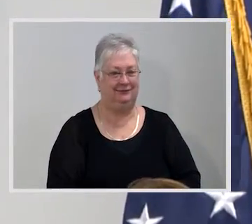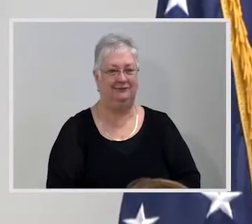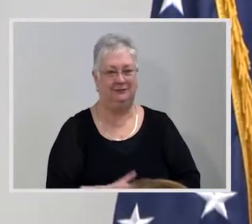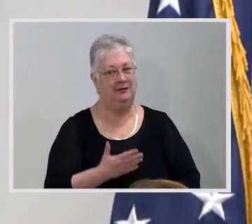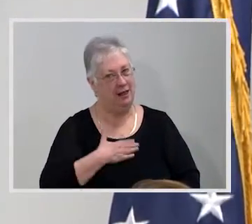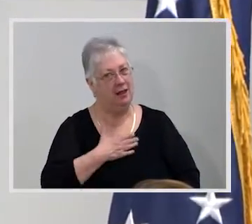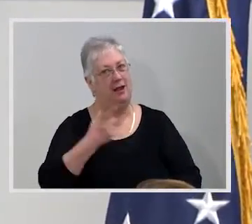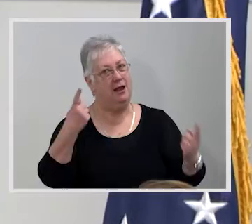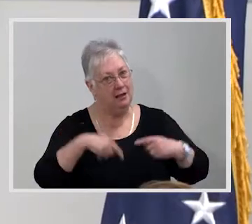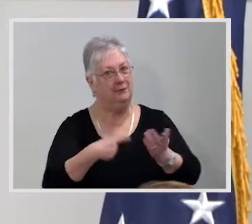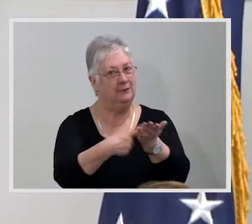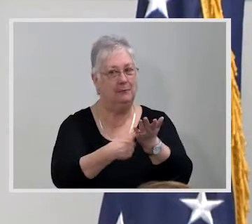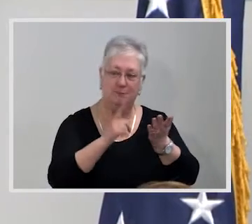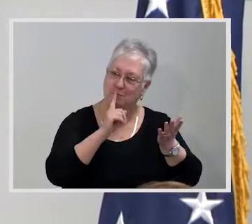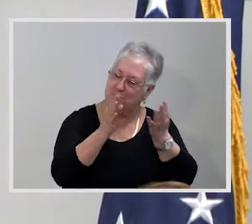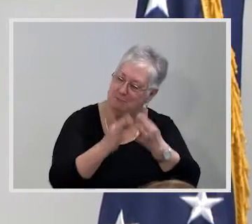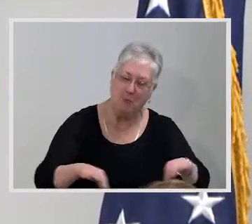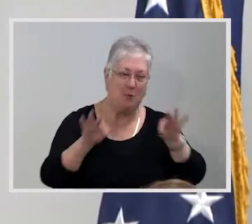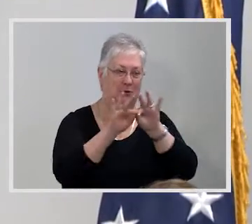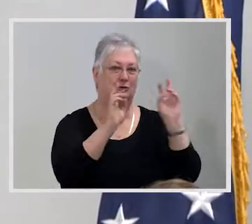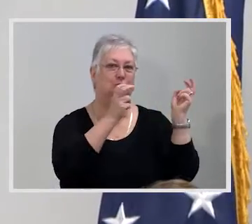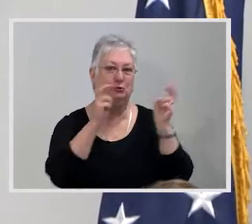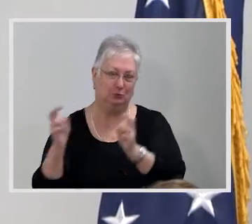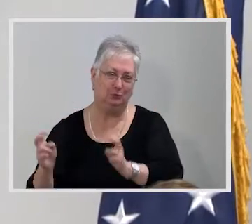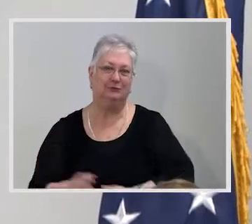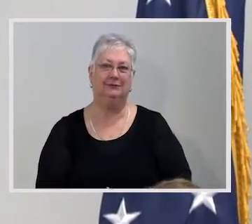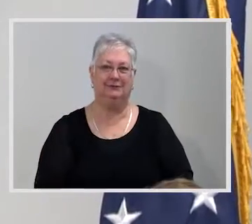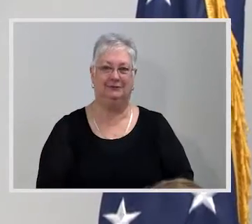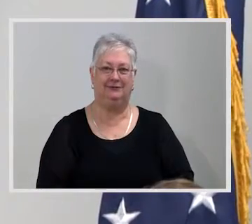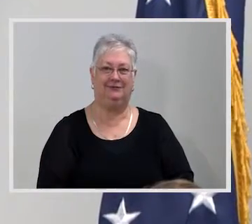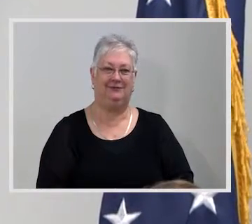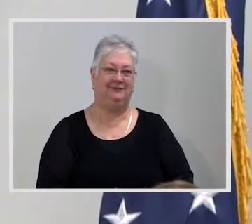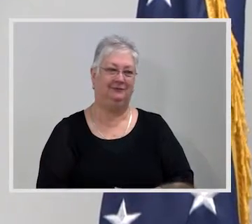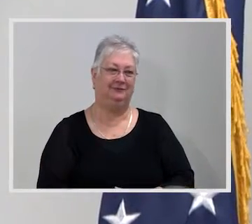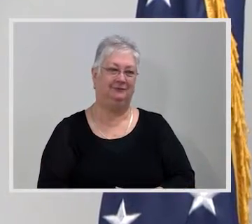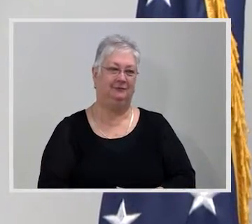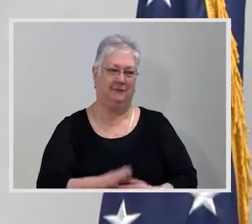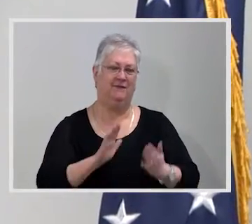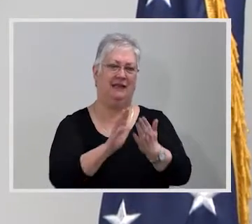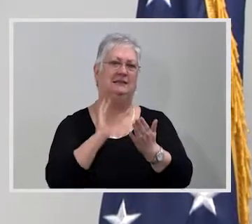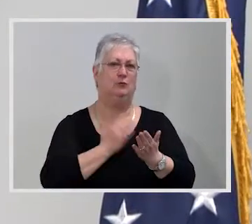ISSUES FACING OUR CITY. AND THIS IS NOW OUR SECOND